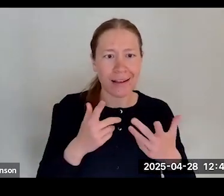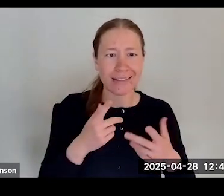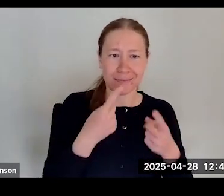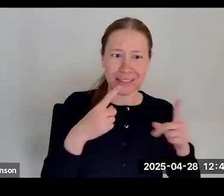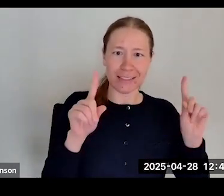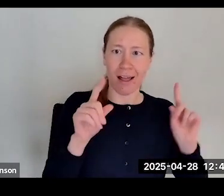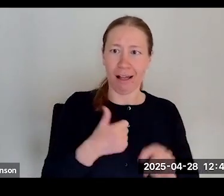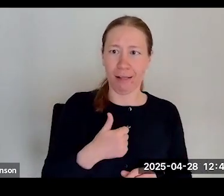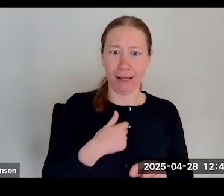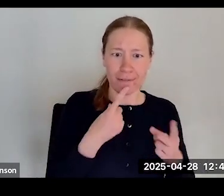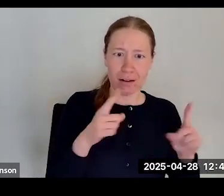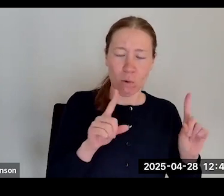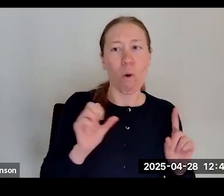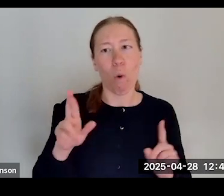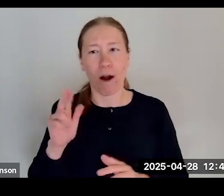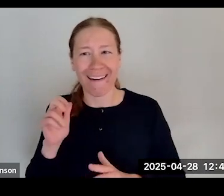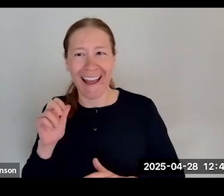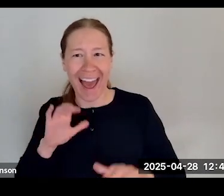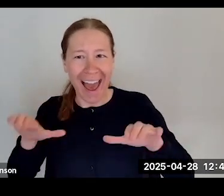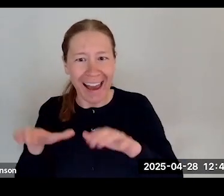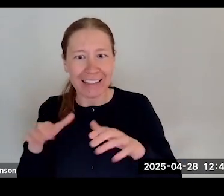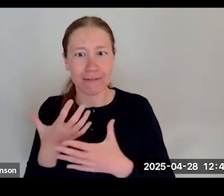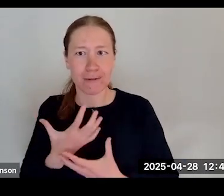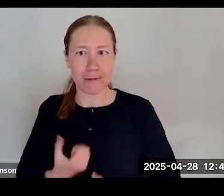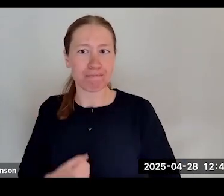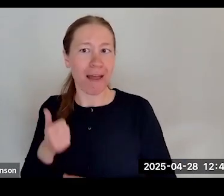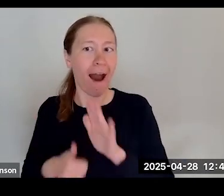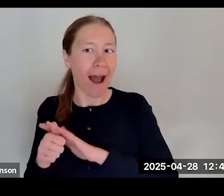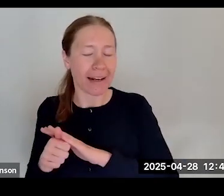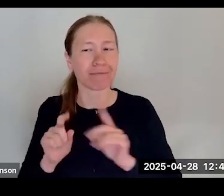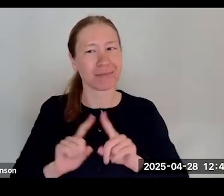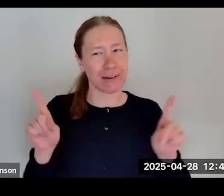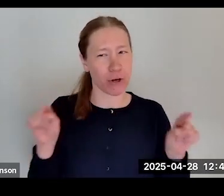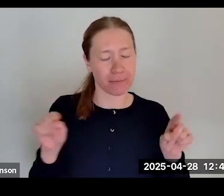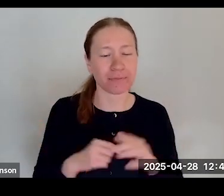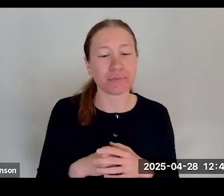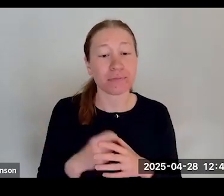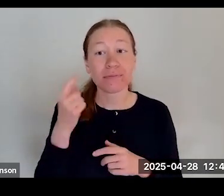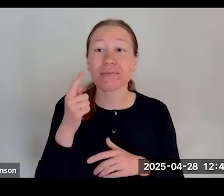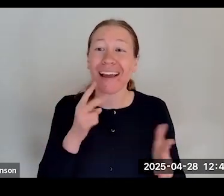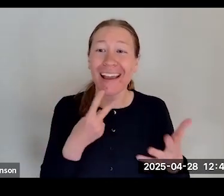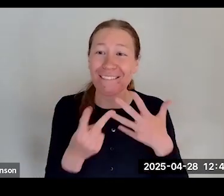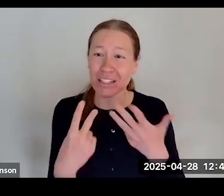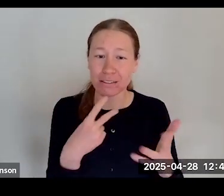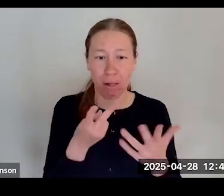And then lastly, that invisible disability that's listed here. For some people with disabilities, this term can be taken offensively.